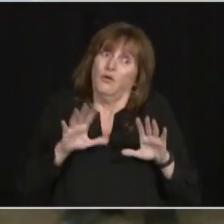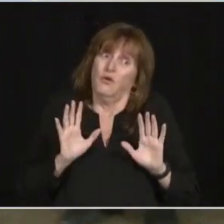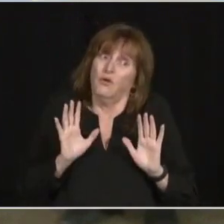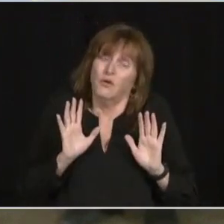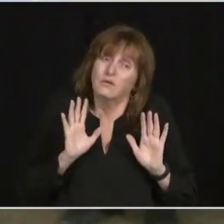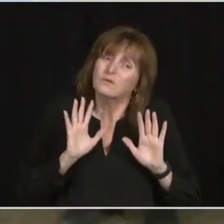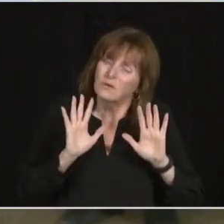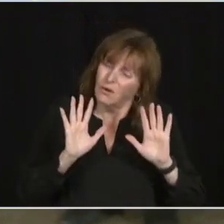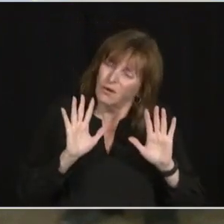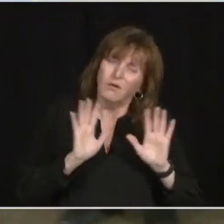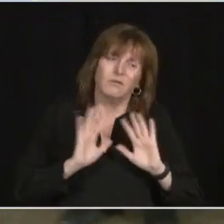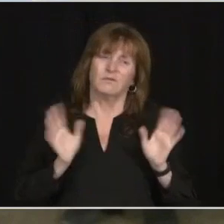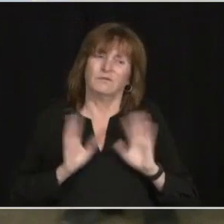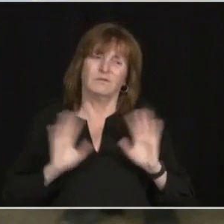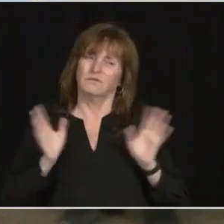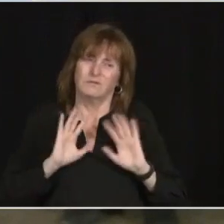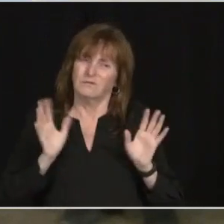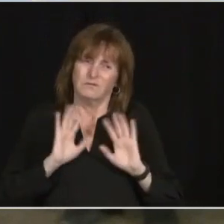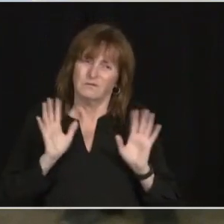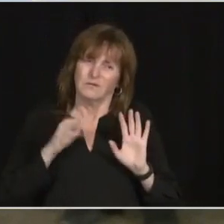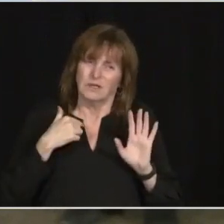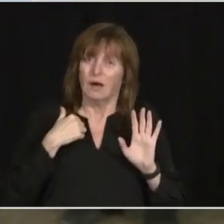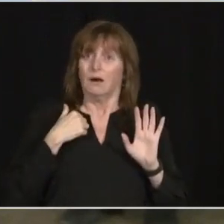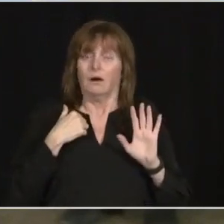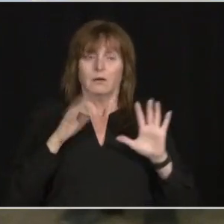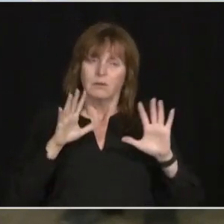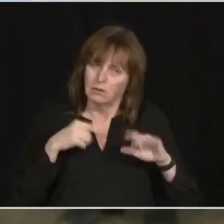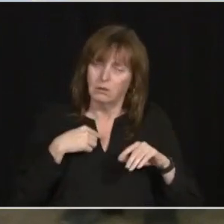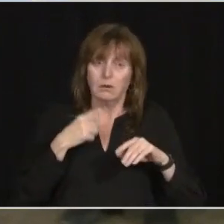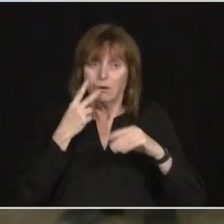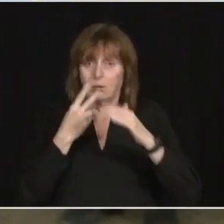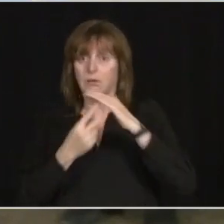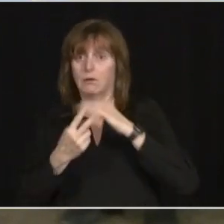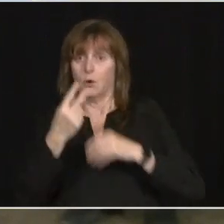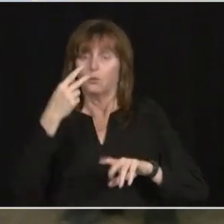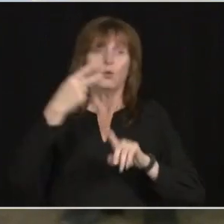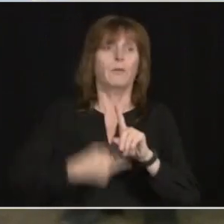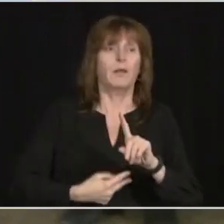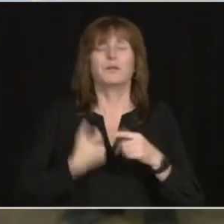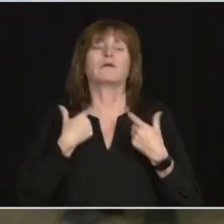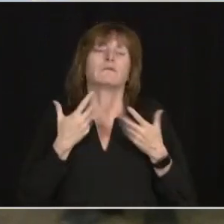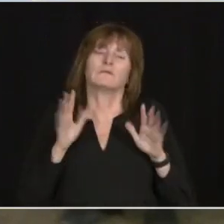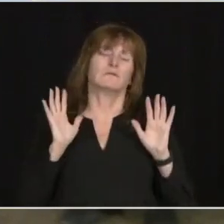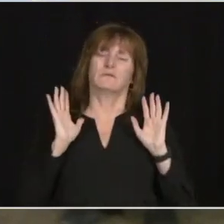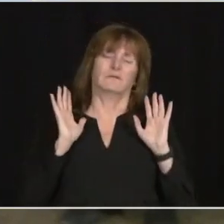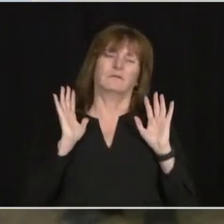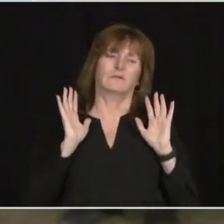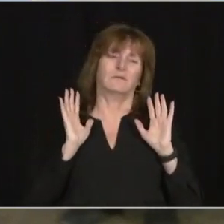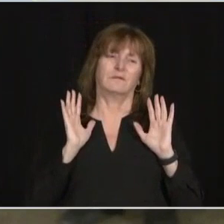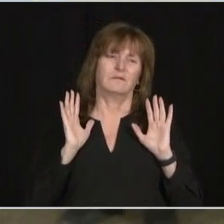coming. I'm extremely nervous with predicting anything two months ahead. We'll take it a day at a